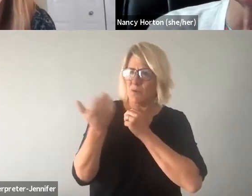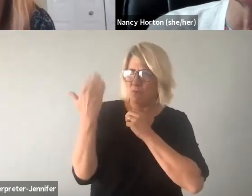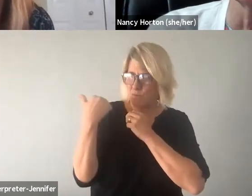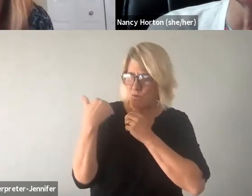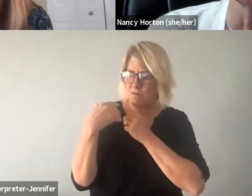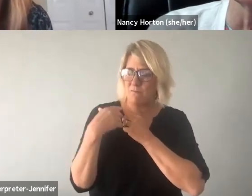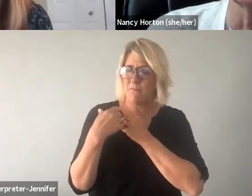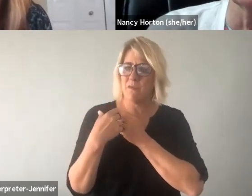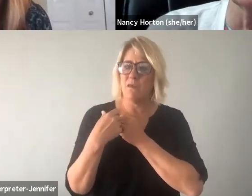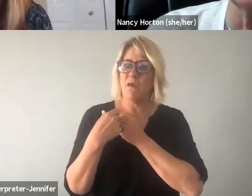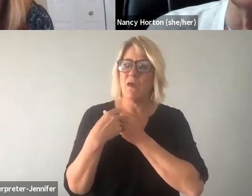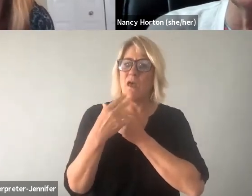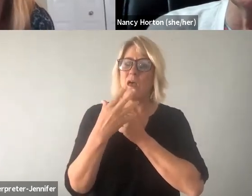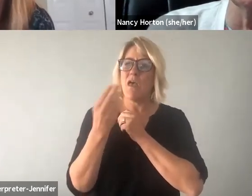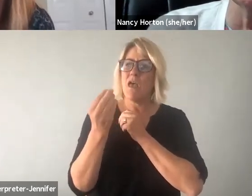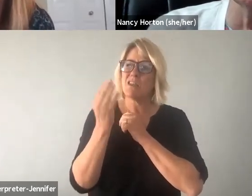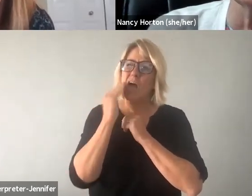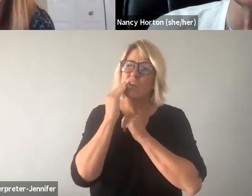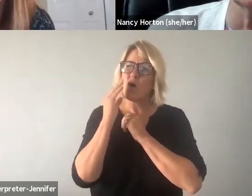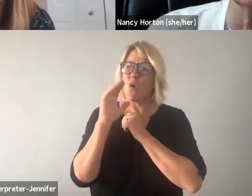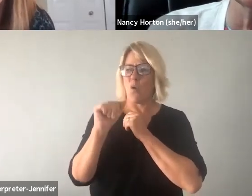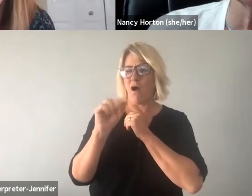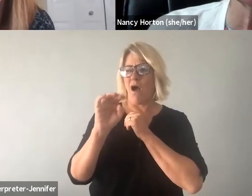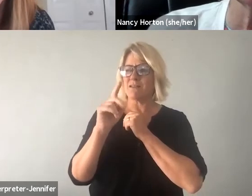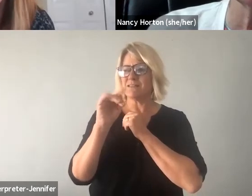going back to effective communication